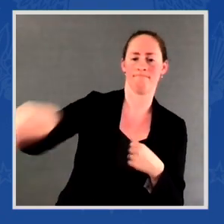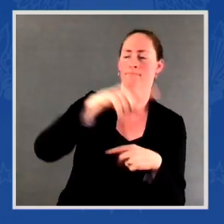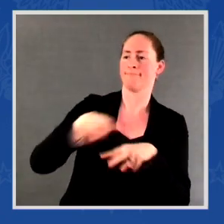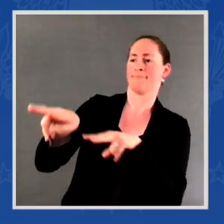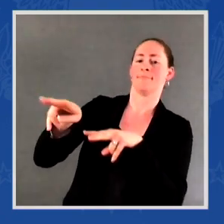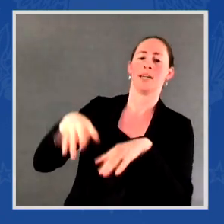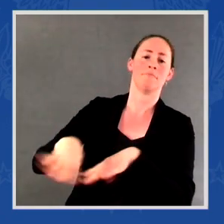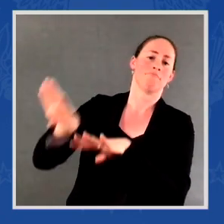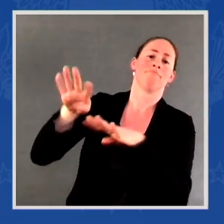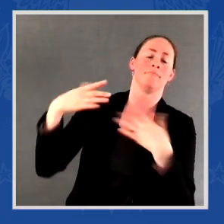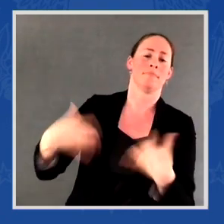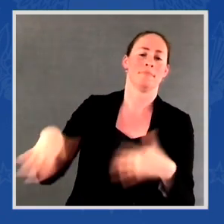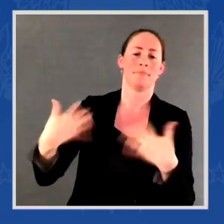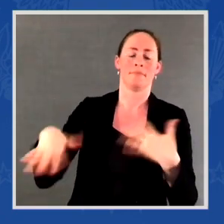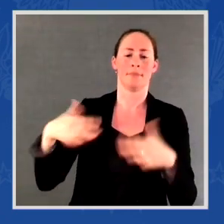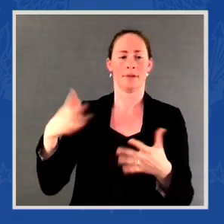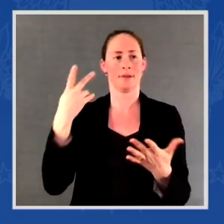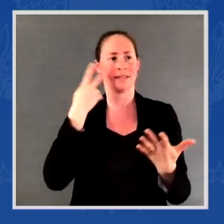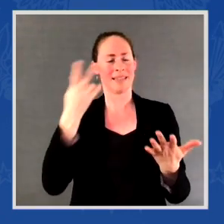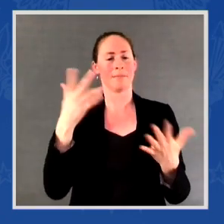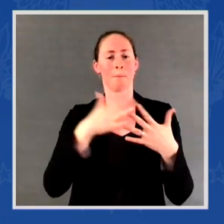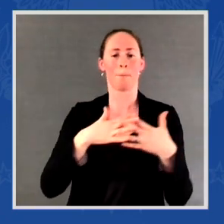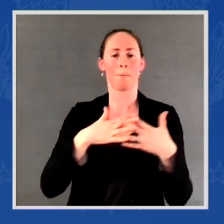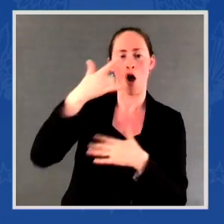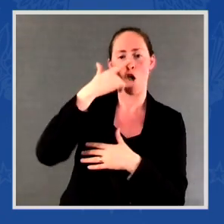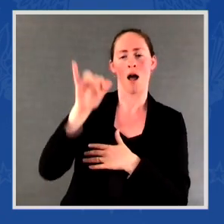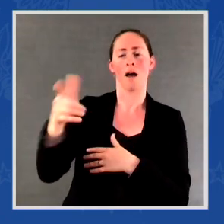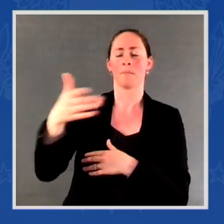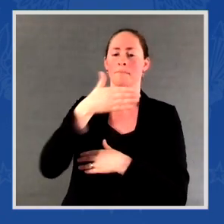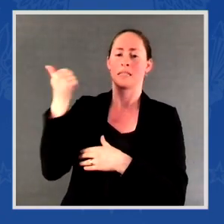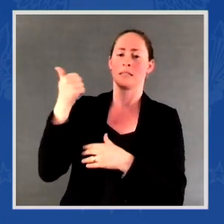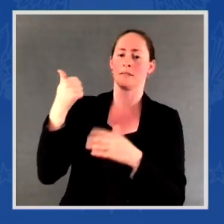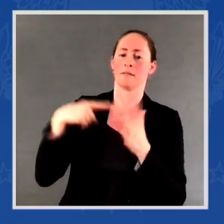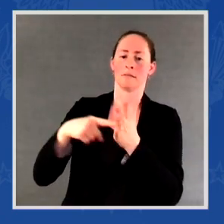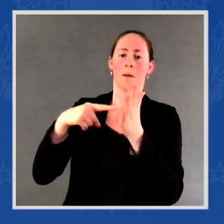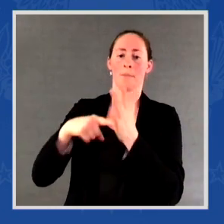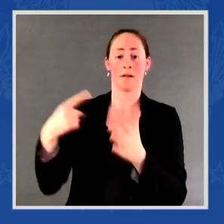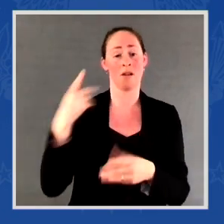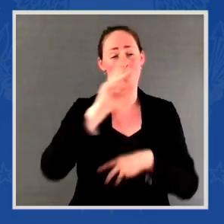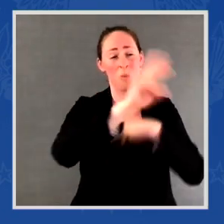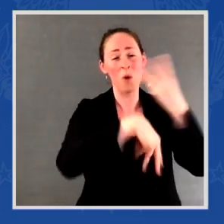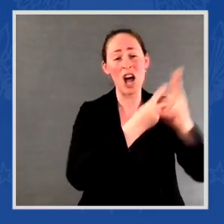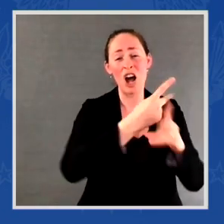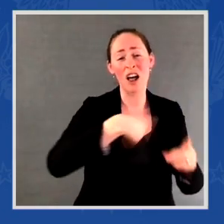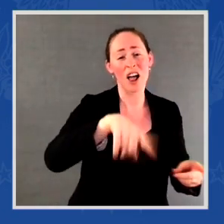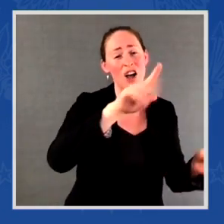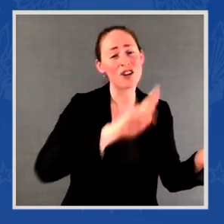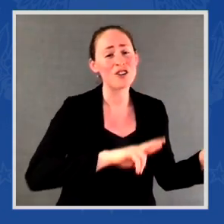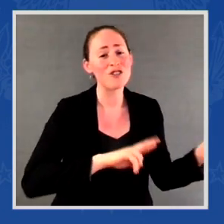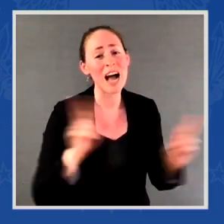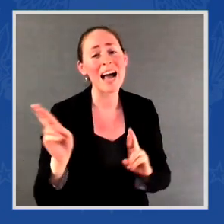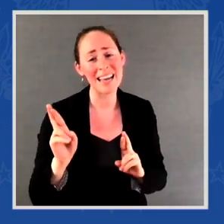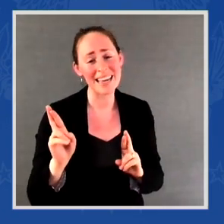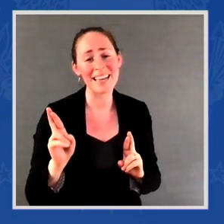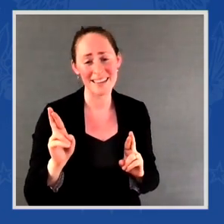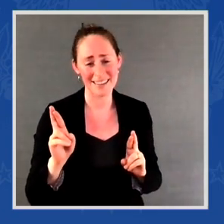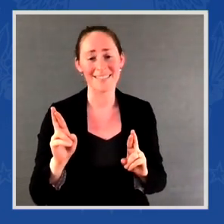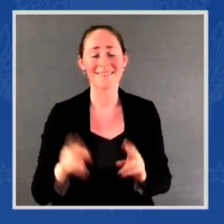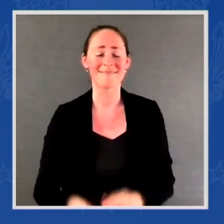You've all got the whole world in front of you. And, you know, it's because of -- it's because of people like Ive